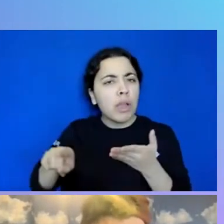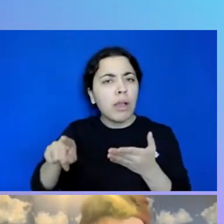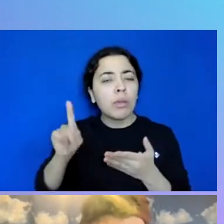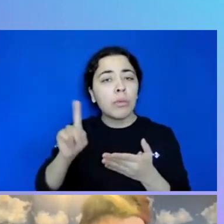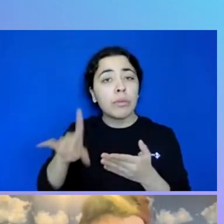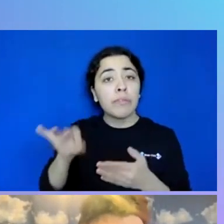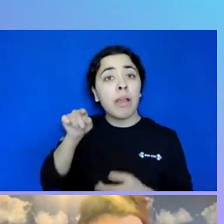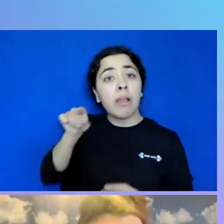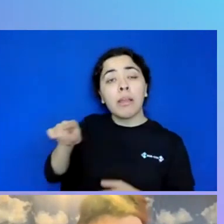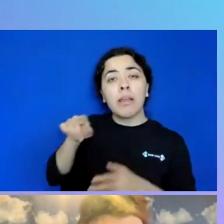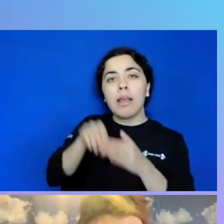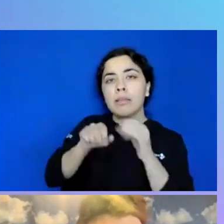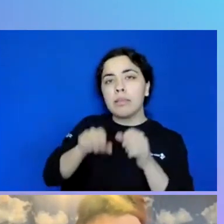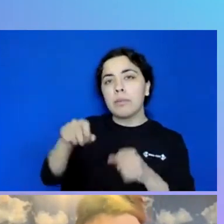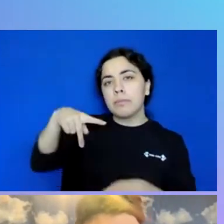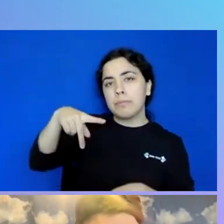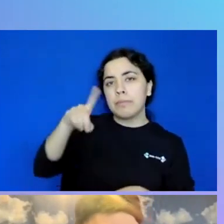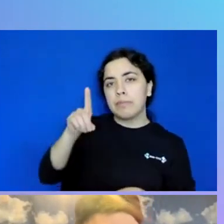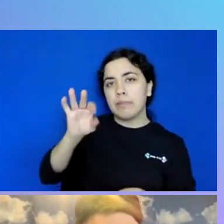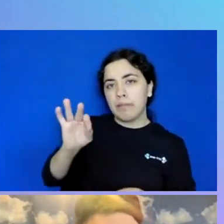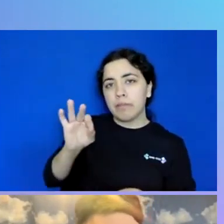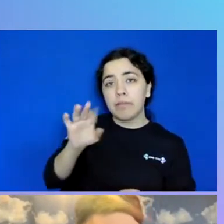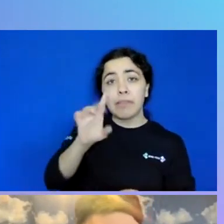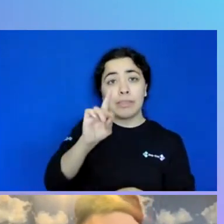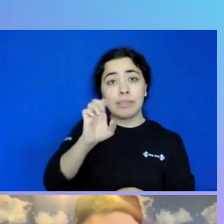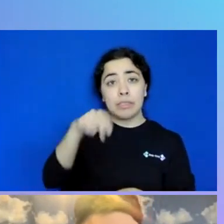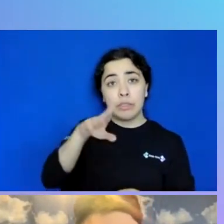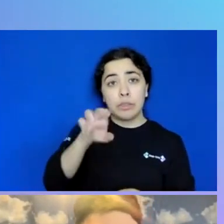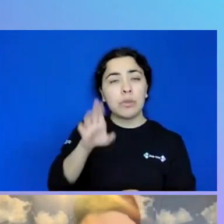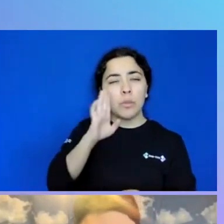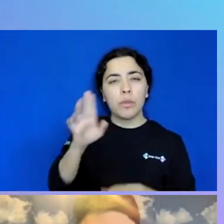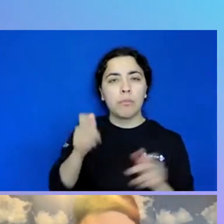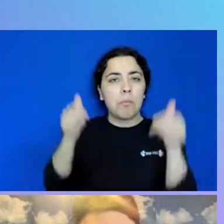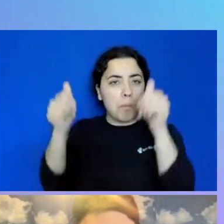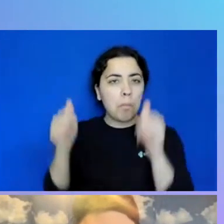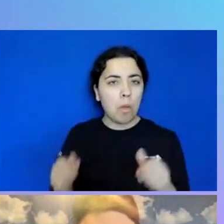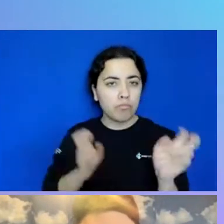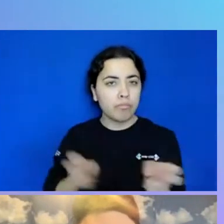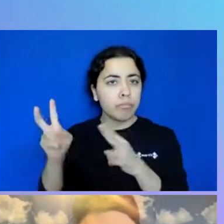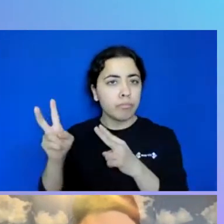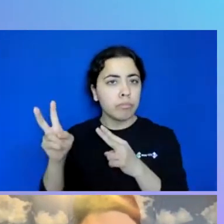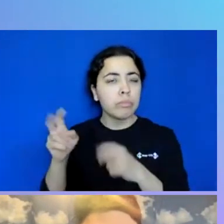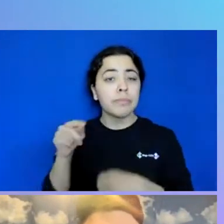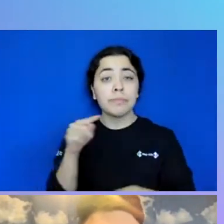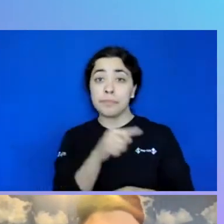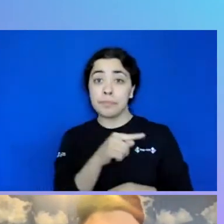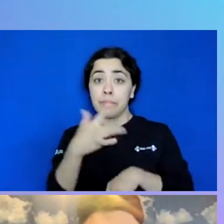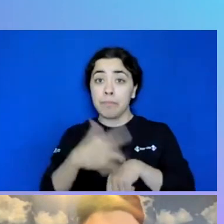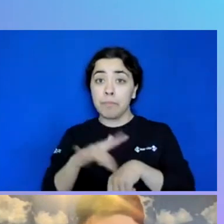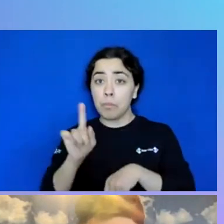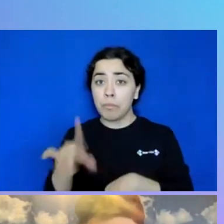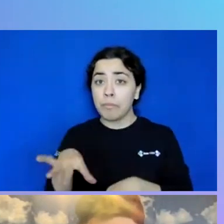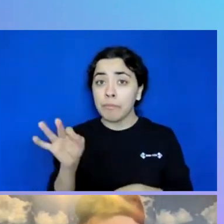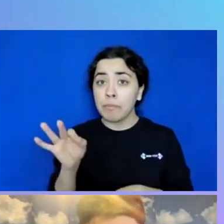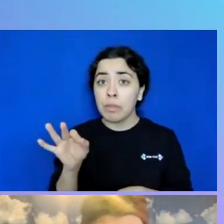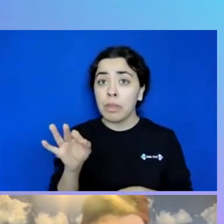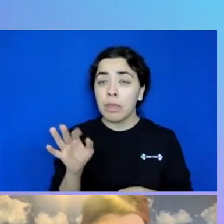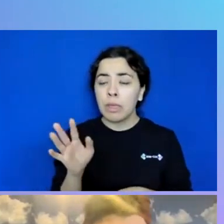posted by DK and uh, is also